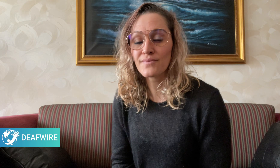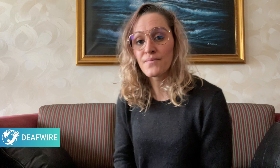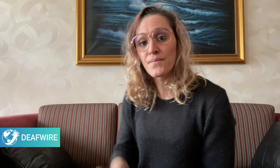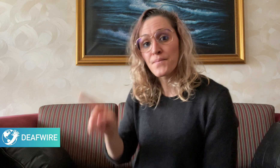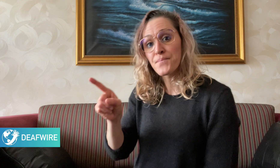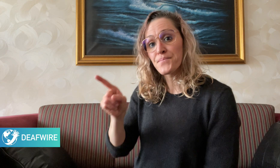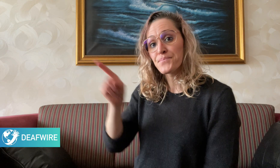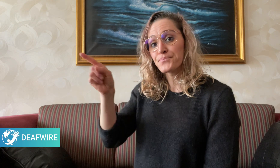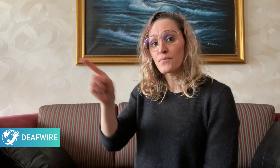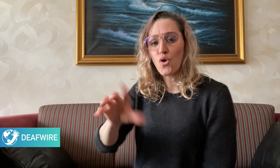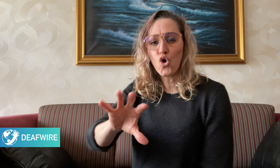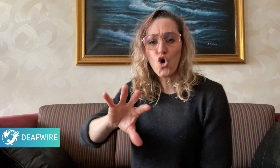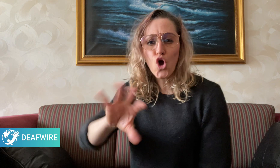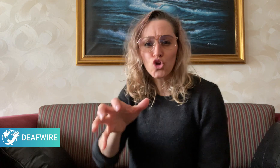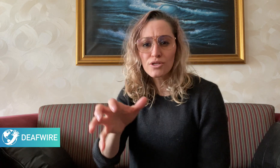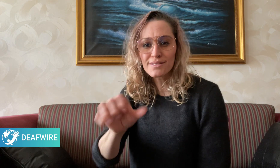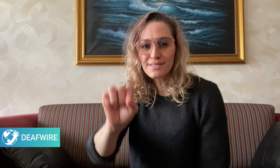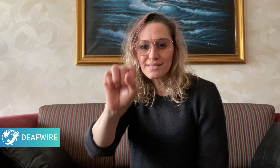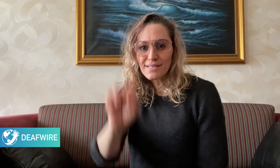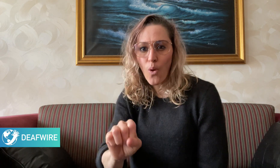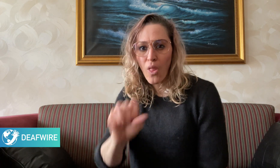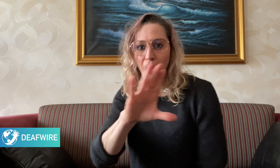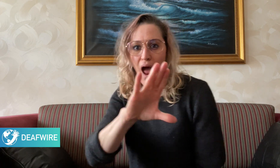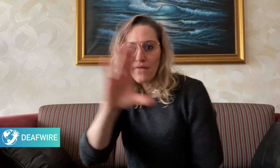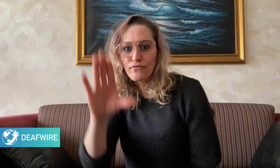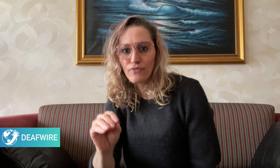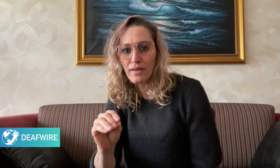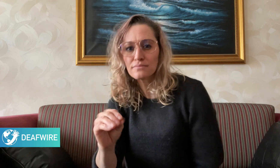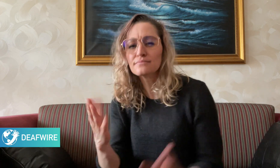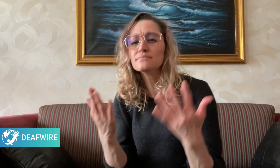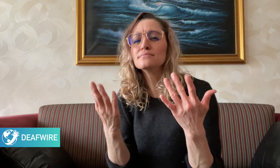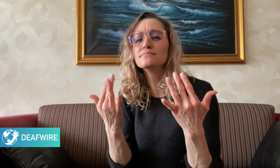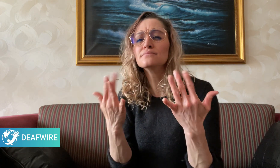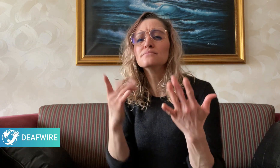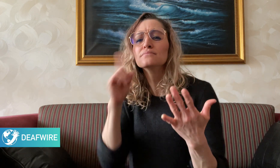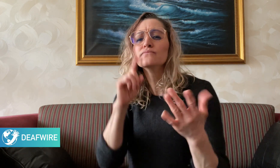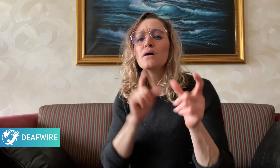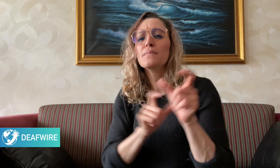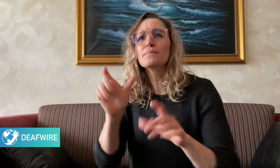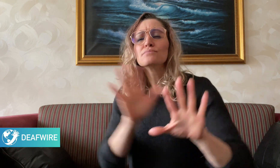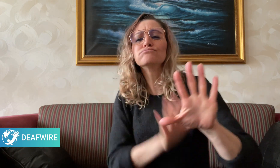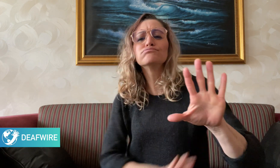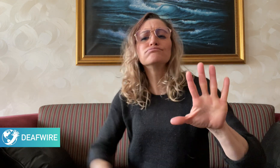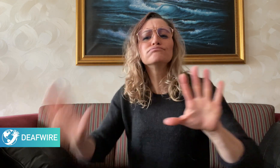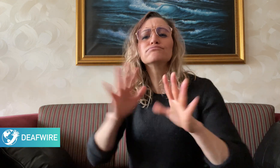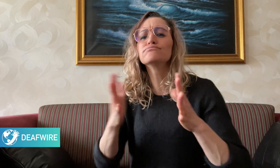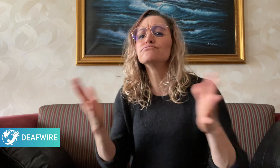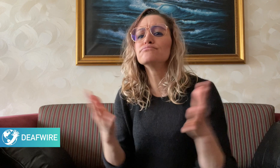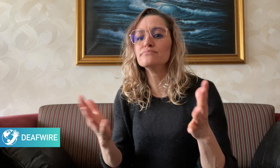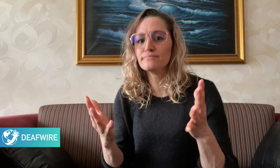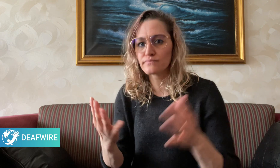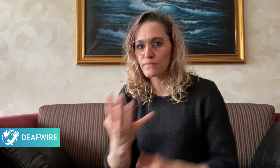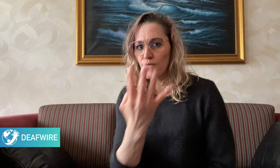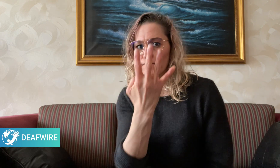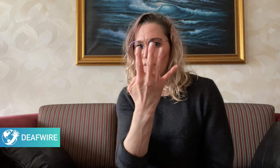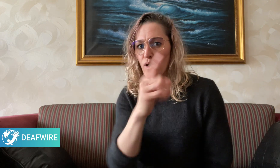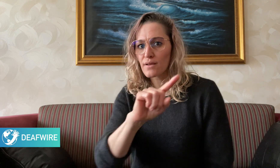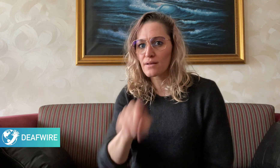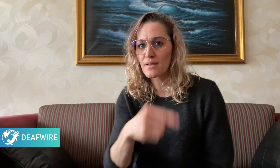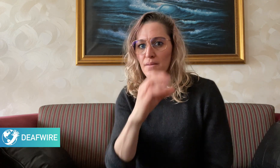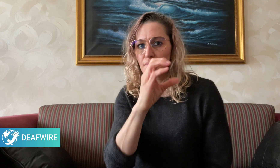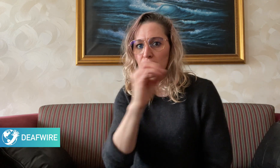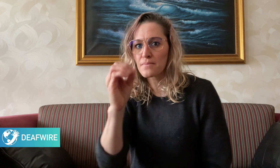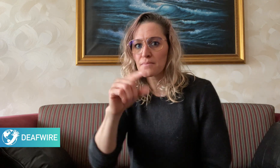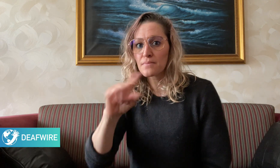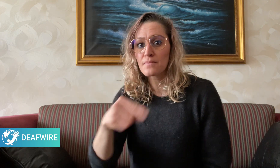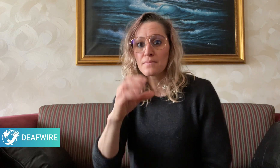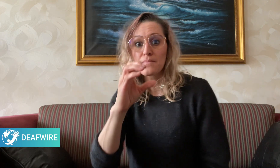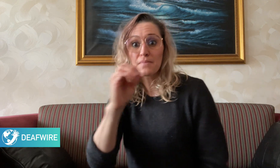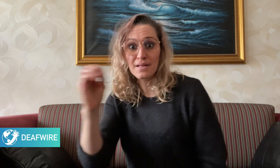In South Africa, there are four million Deaf people